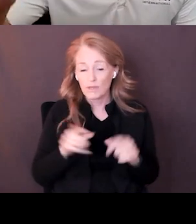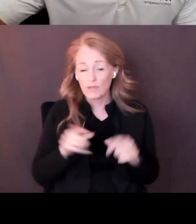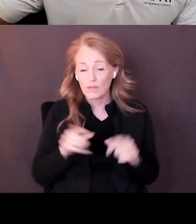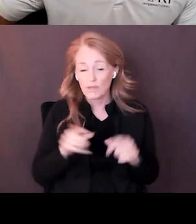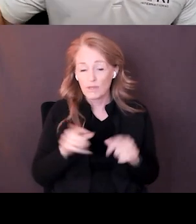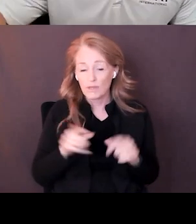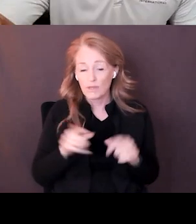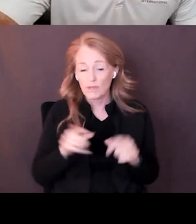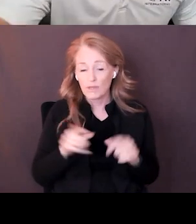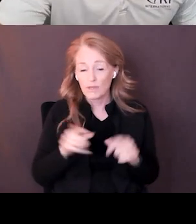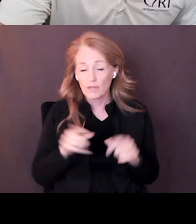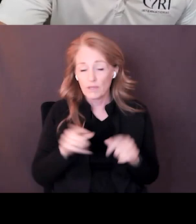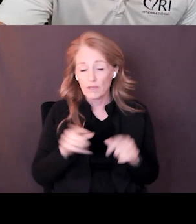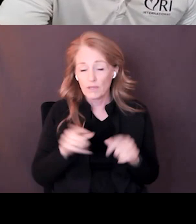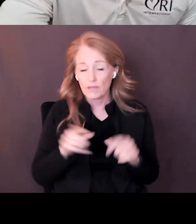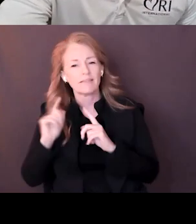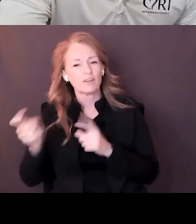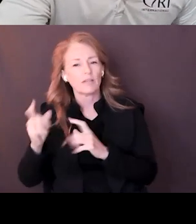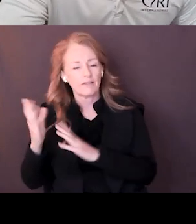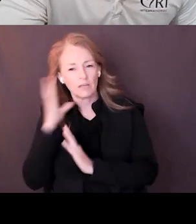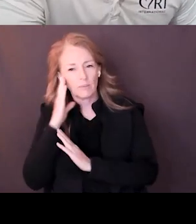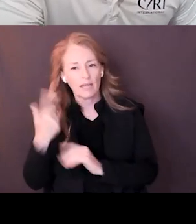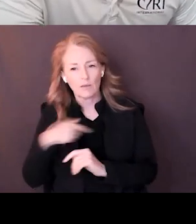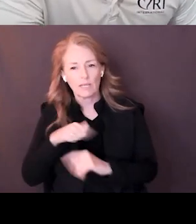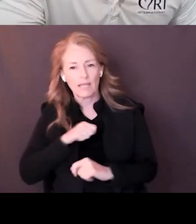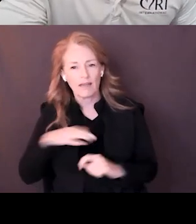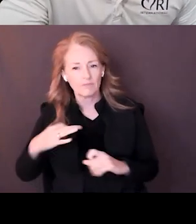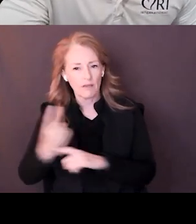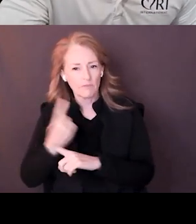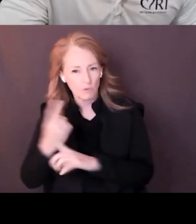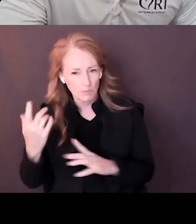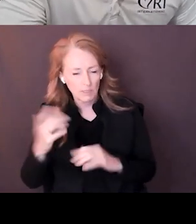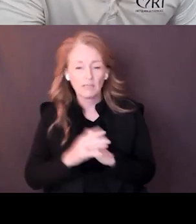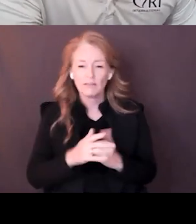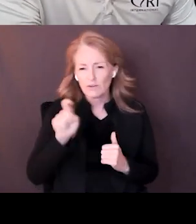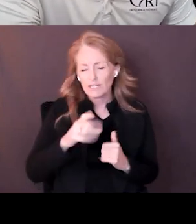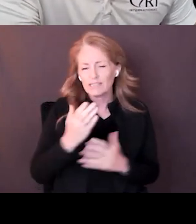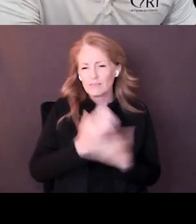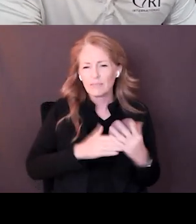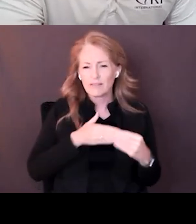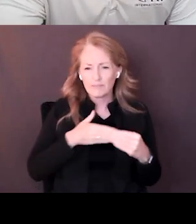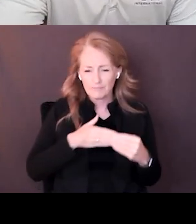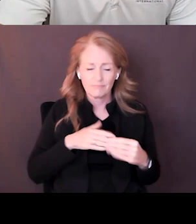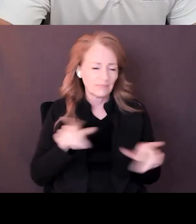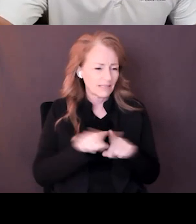BED AND WE HAVE STUFFING APPROPRIATE IF THAT, I ENCOURAGE FLEXIBILITY THERE. SAME WITH MOBILE TEAMS.